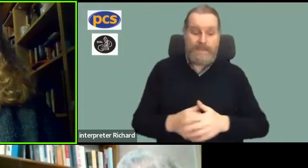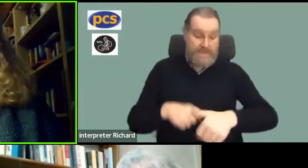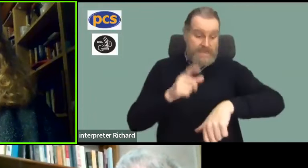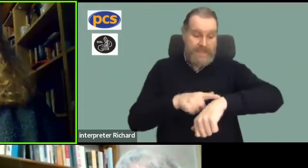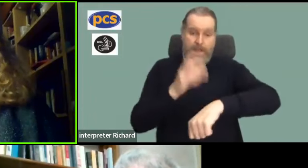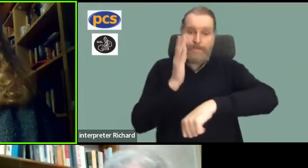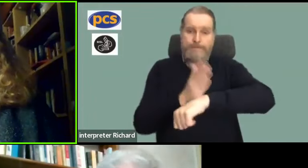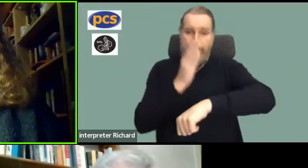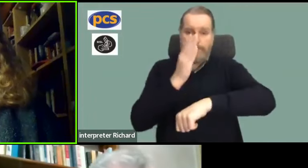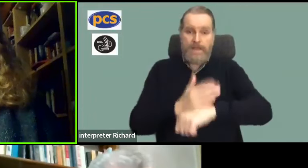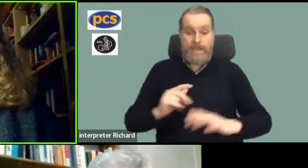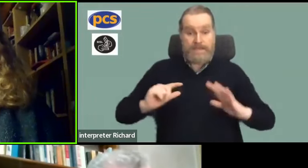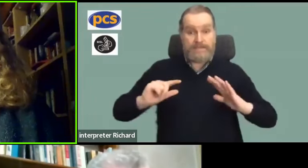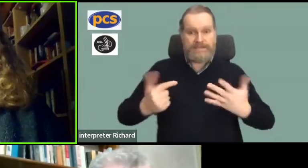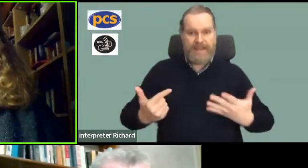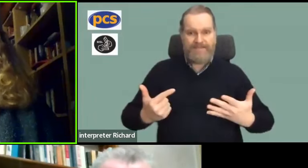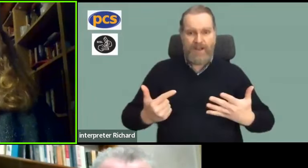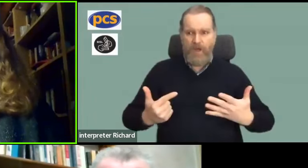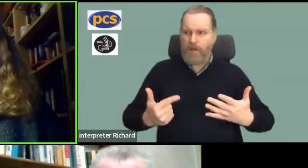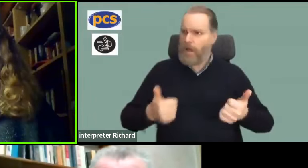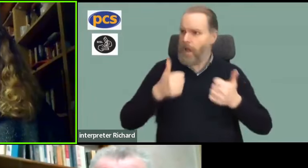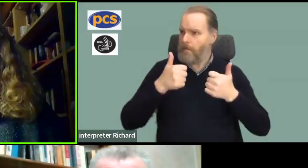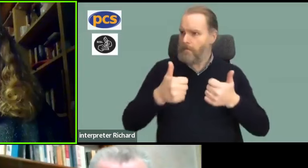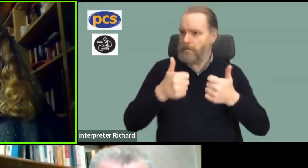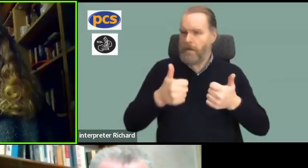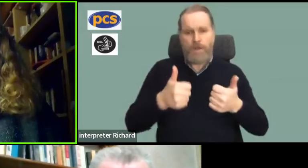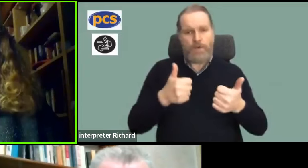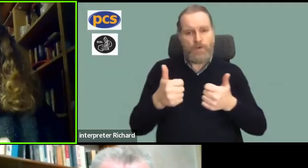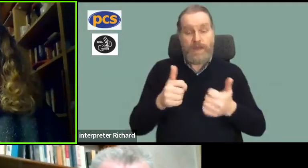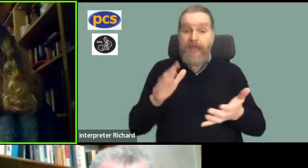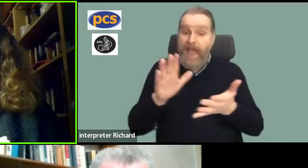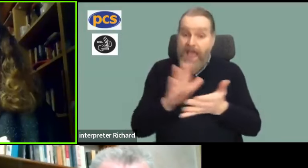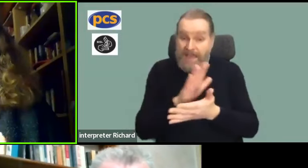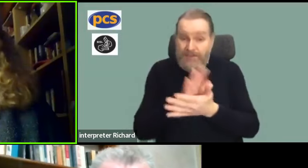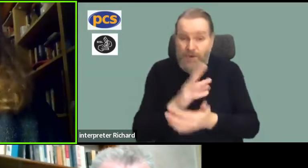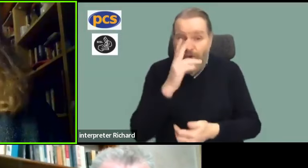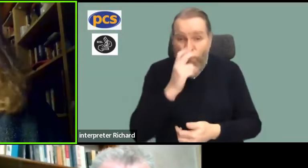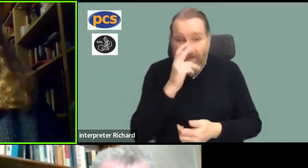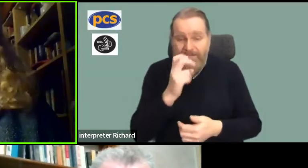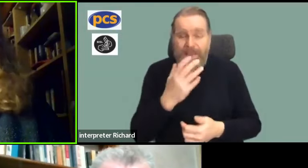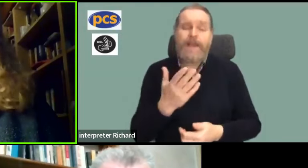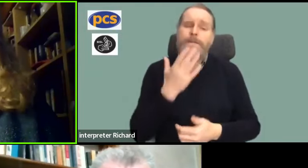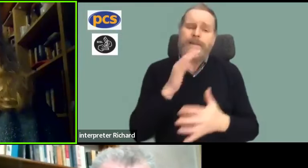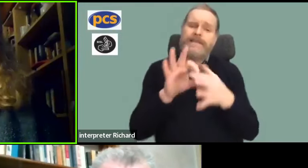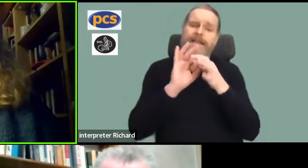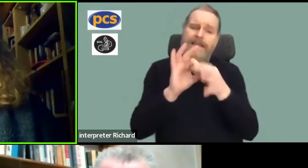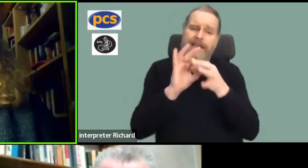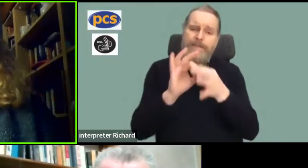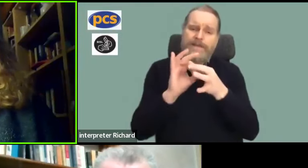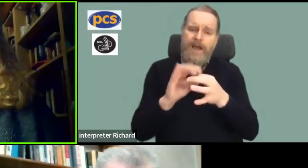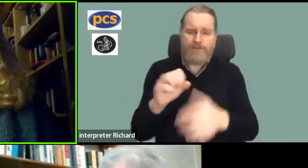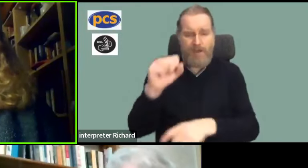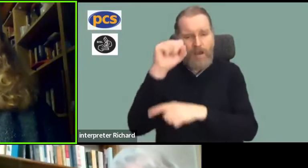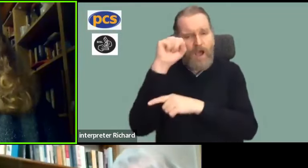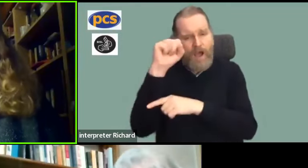So thank you very much. it's just gone 7 o'clock we've done We've done pretty well in 6 months to time enjoy the recipe and keep him to